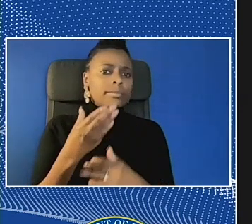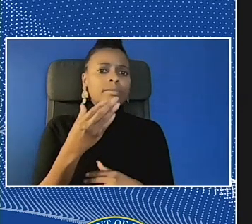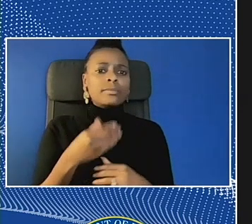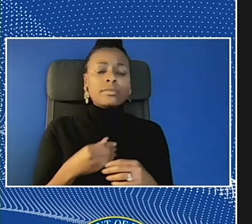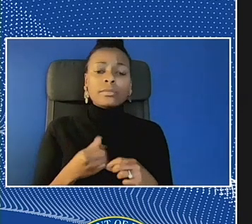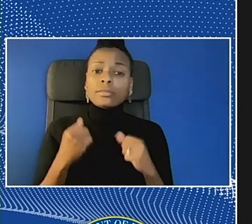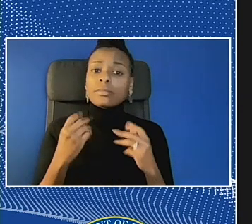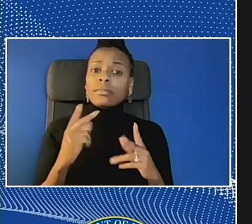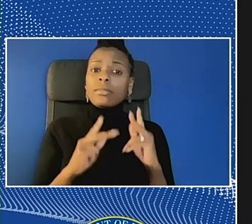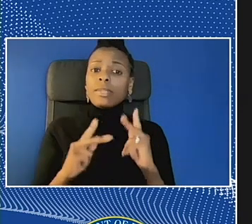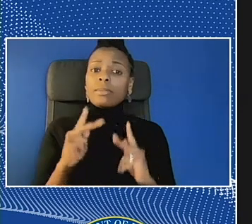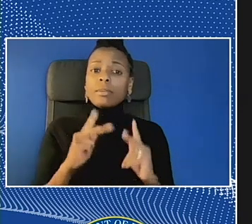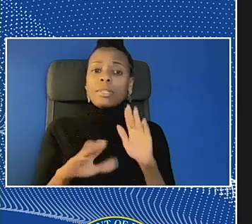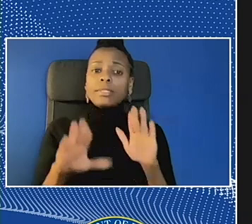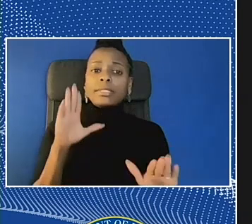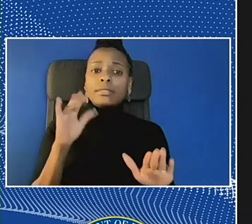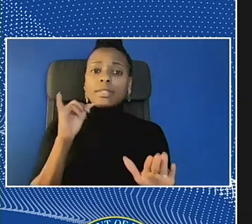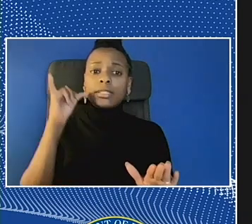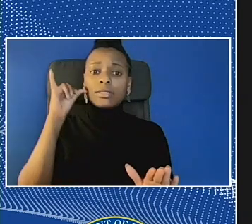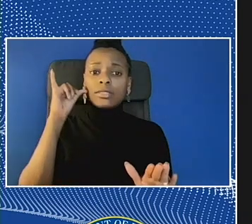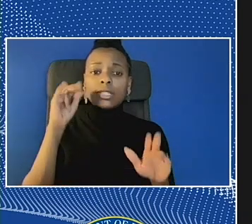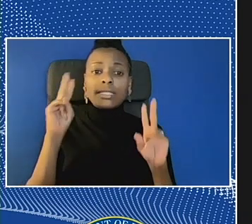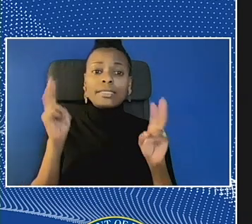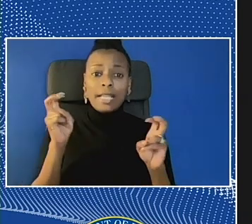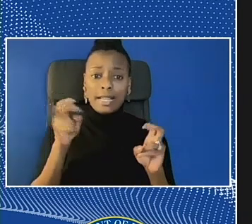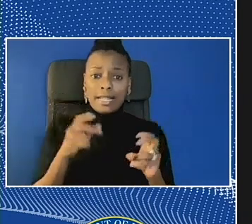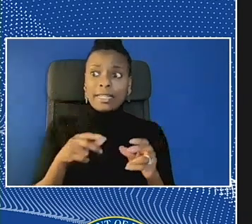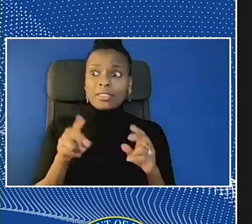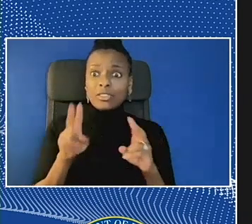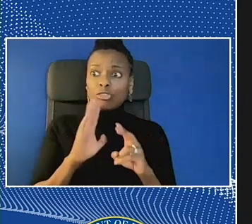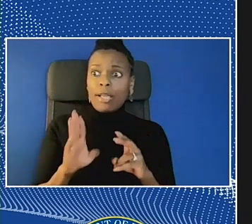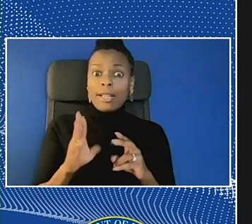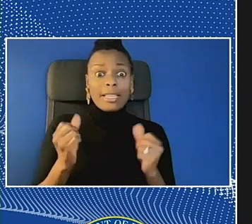cited it directly, but even the ones who didn't, you know, when you hear someone